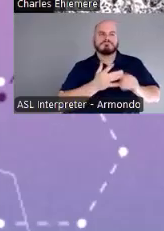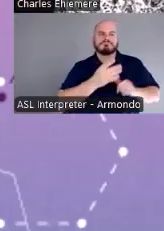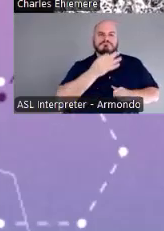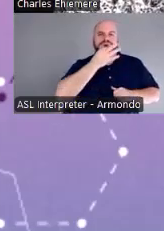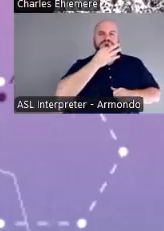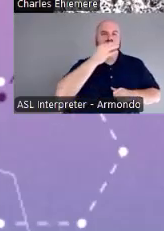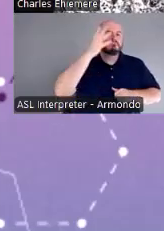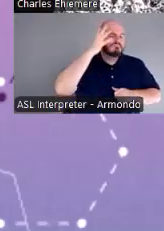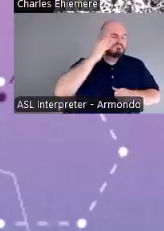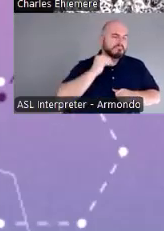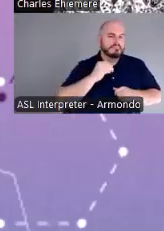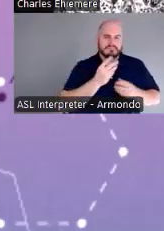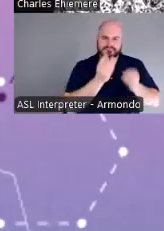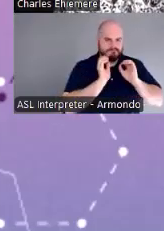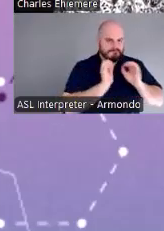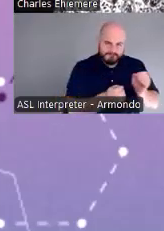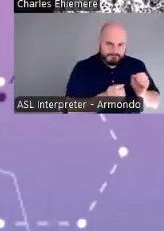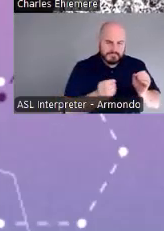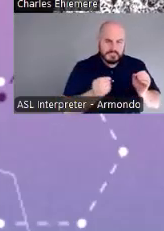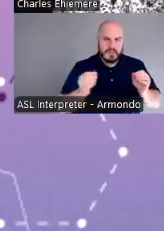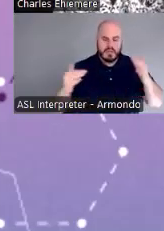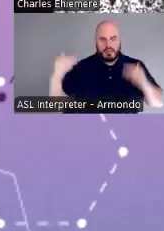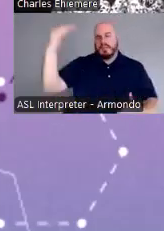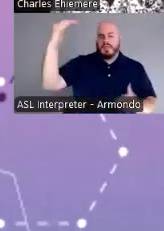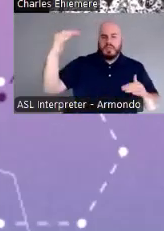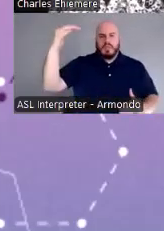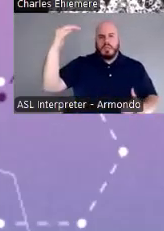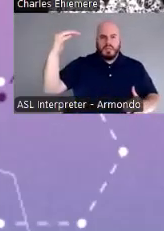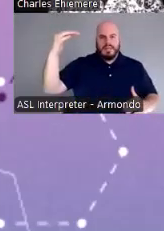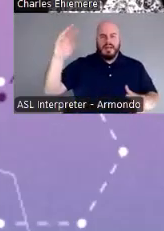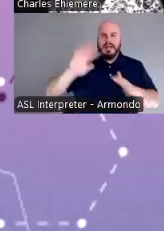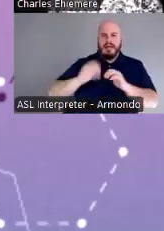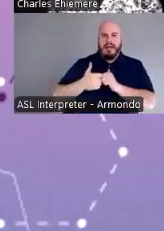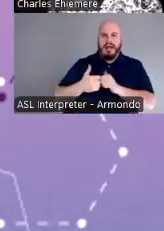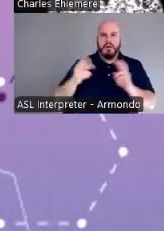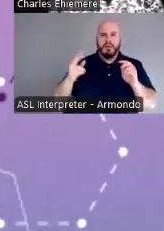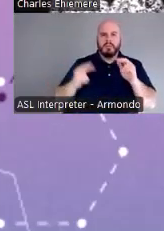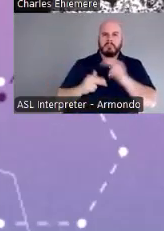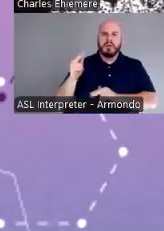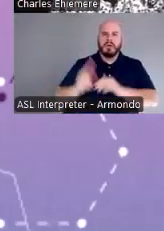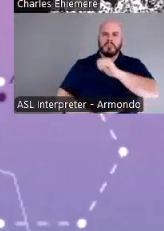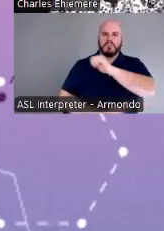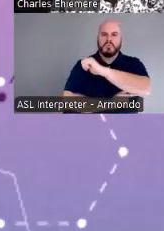and we've been able to secure approvals